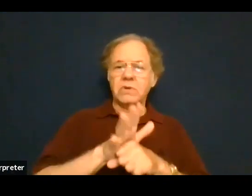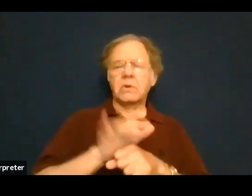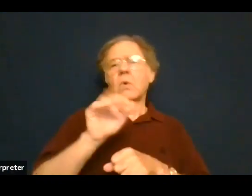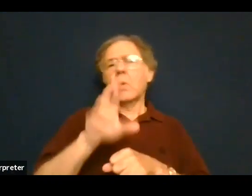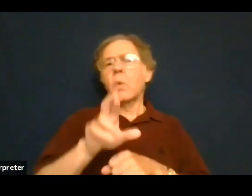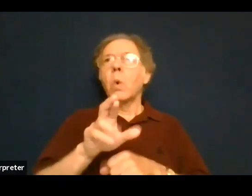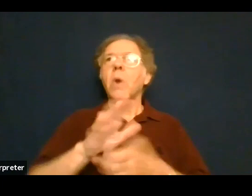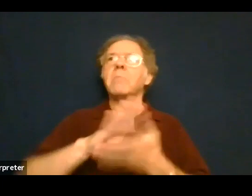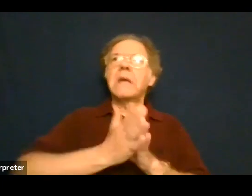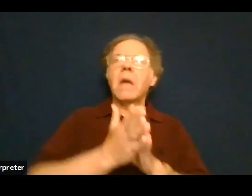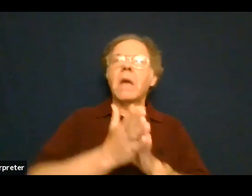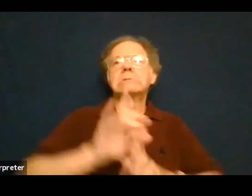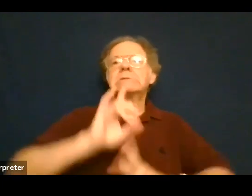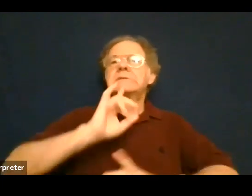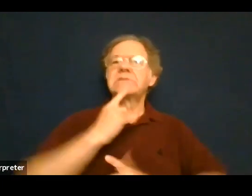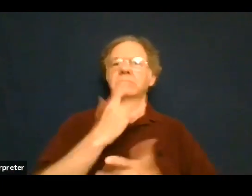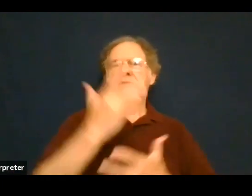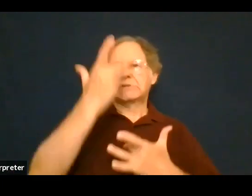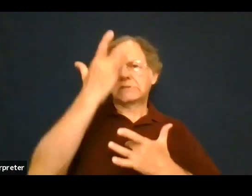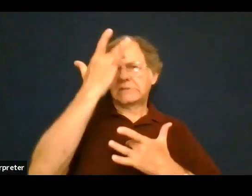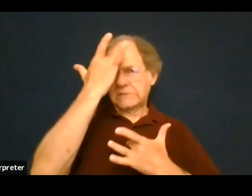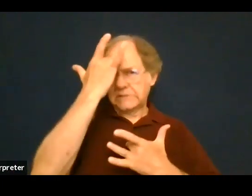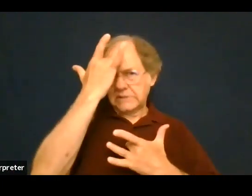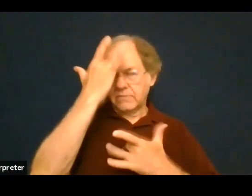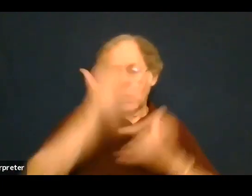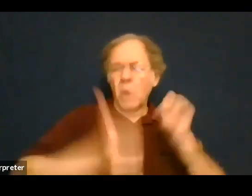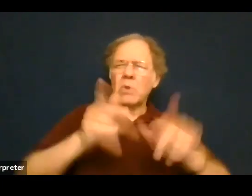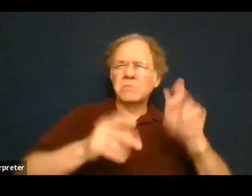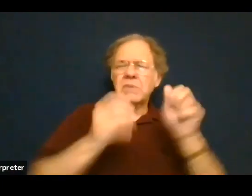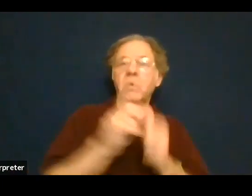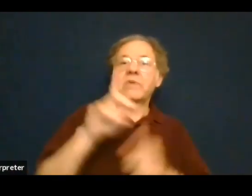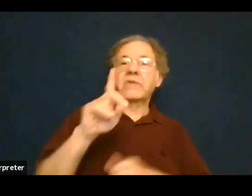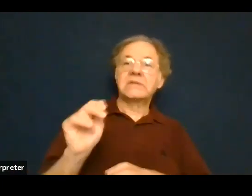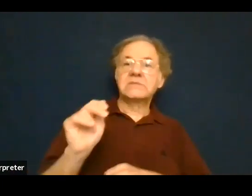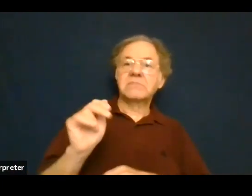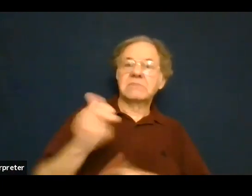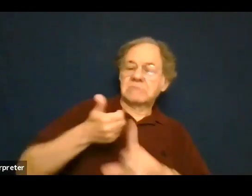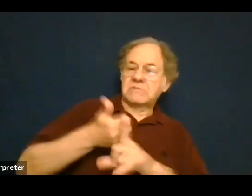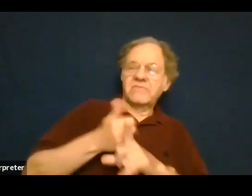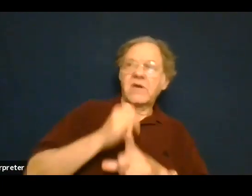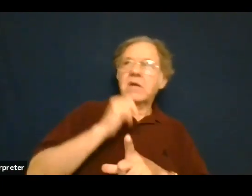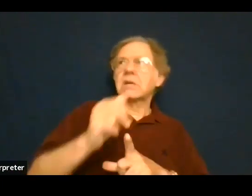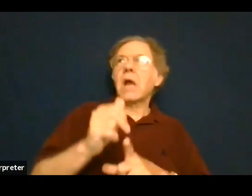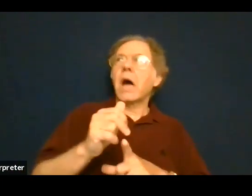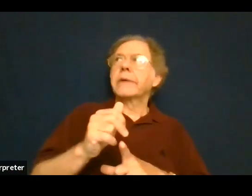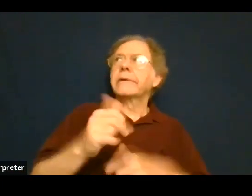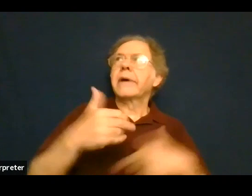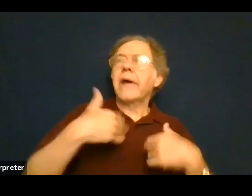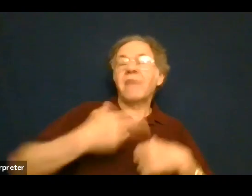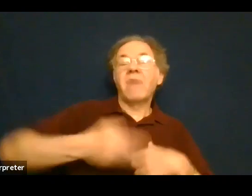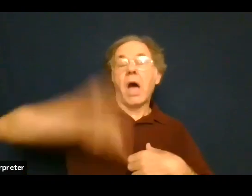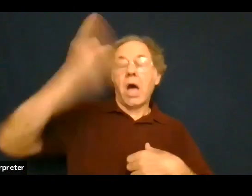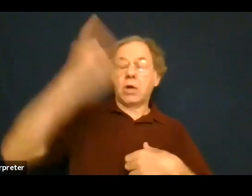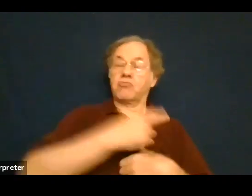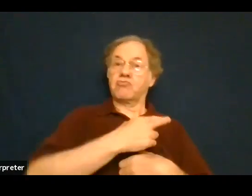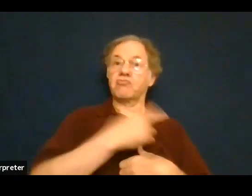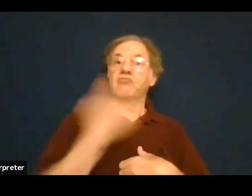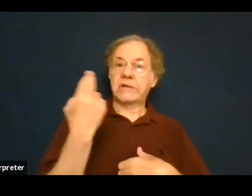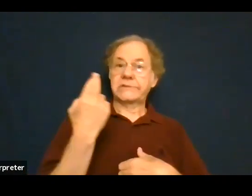Most people with disabilities are not inherently at higher risk for becoming infected with